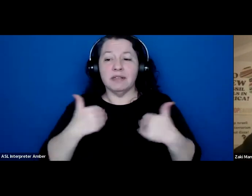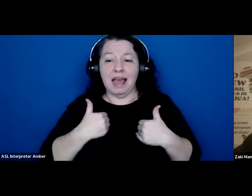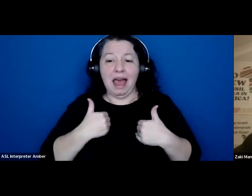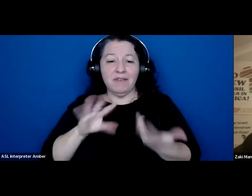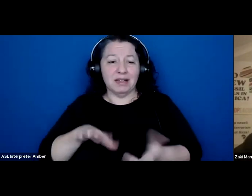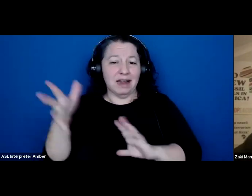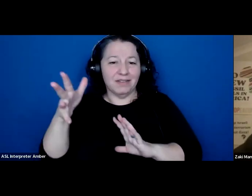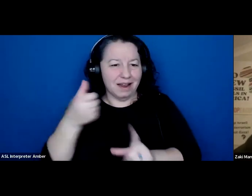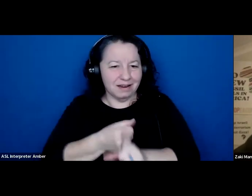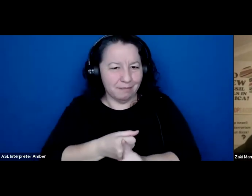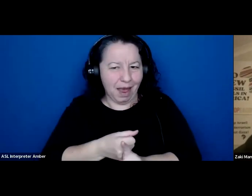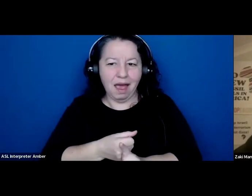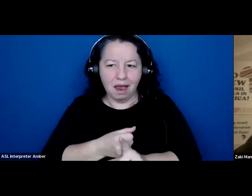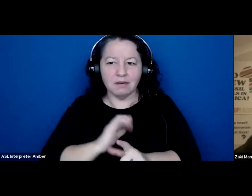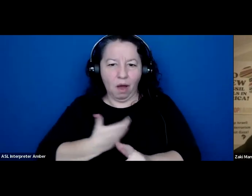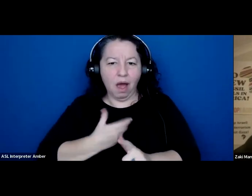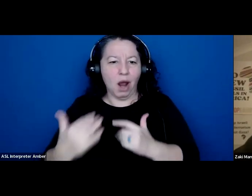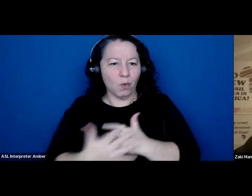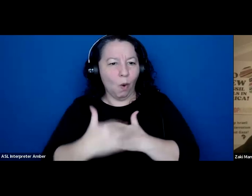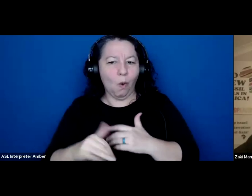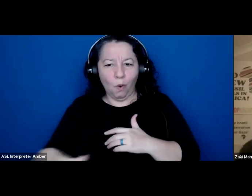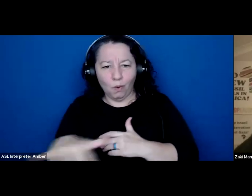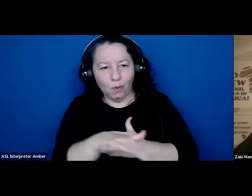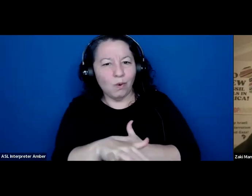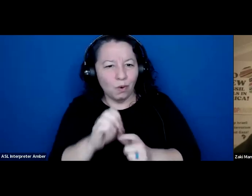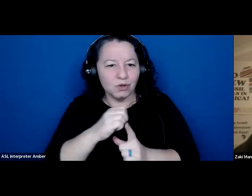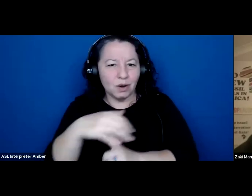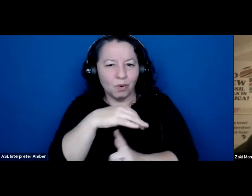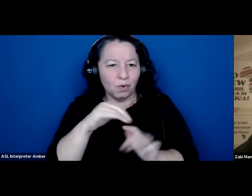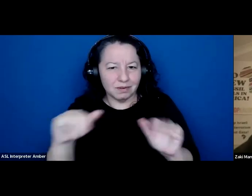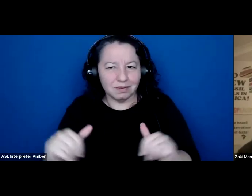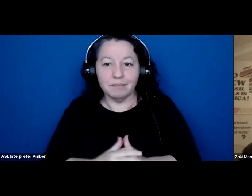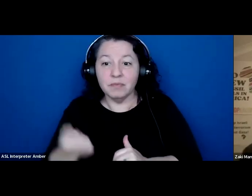on ocean ecosystems. Now added to this, of course, is the destruction